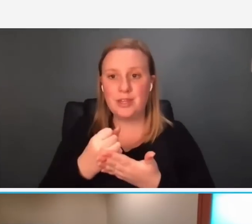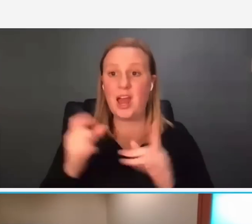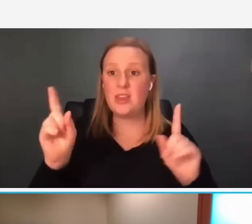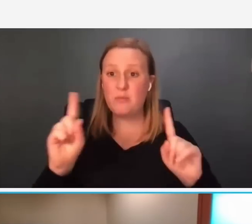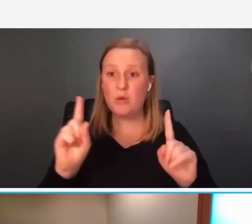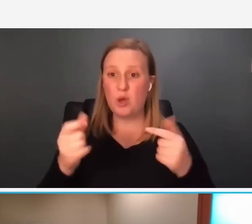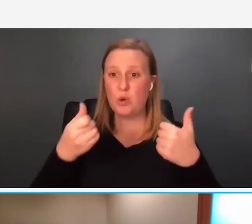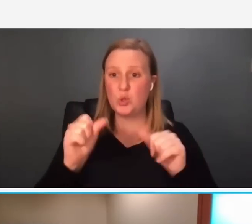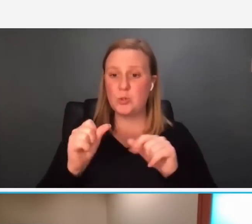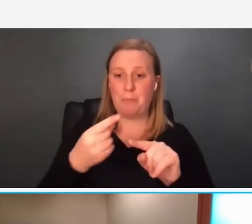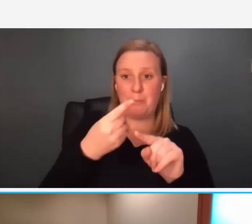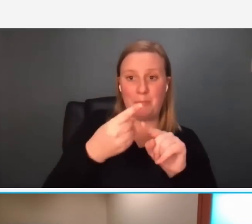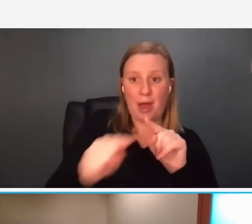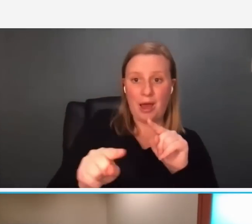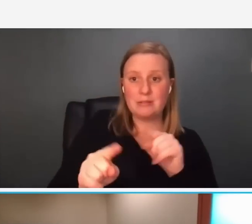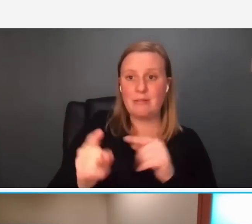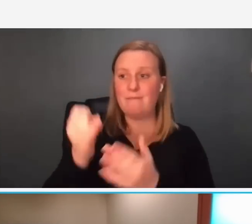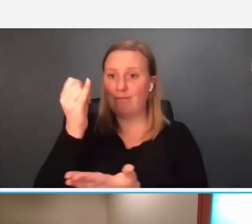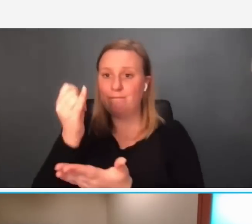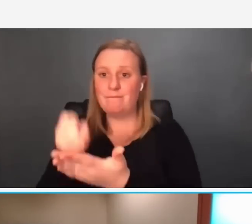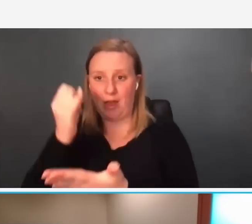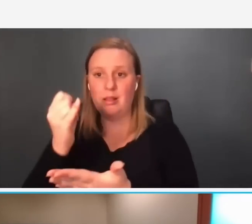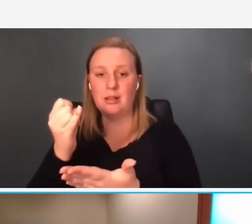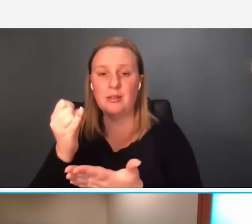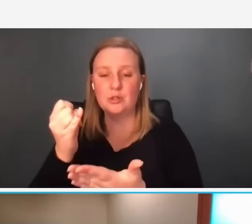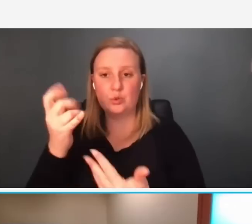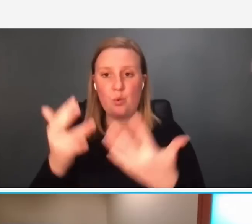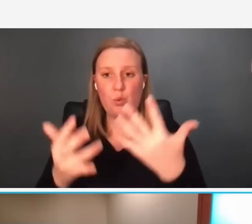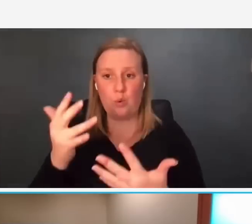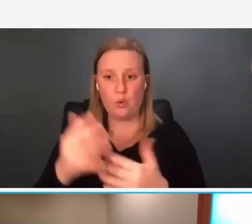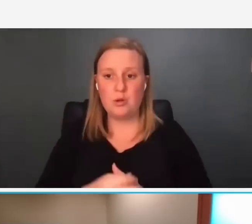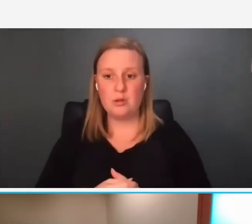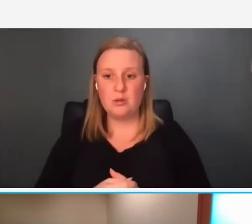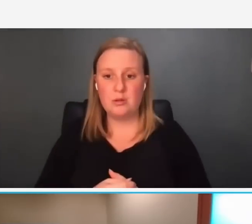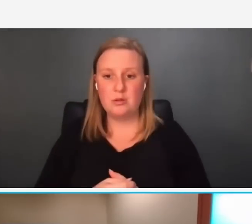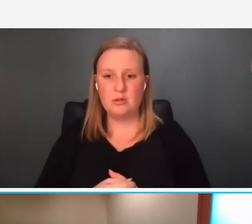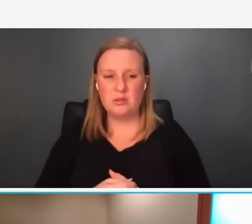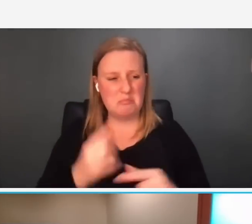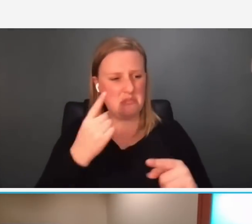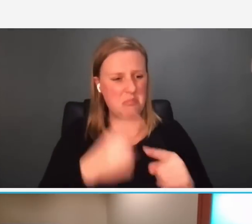status which in our opinion does not provide the incentive to strive beyond the pass or fail and